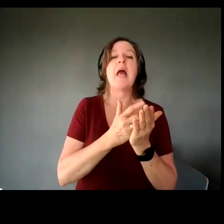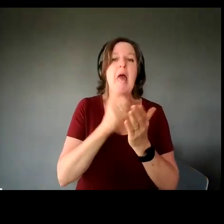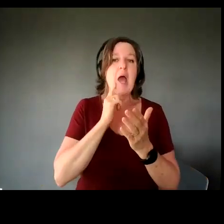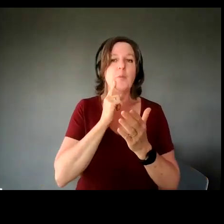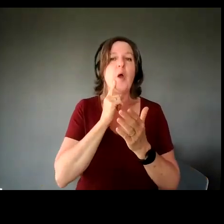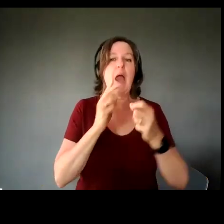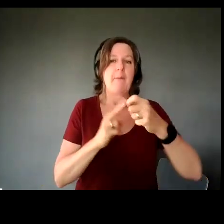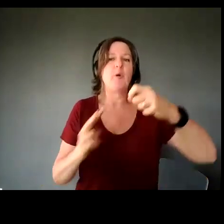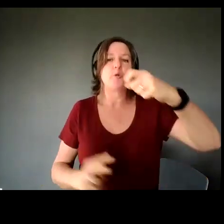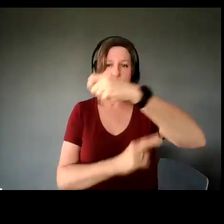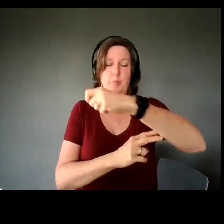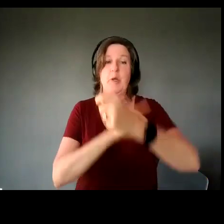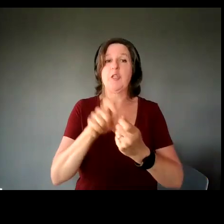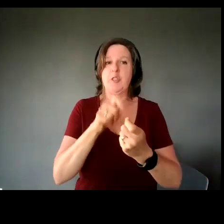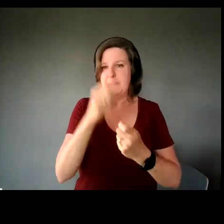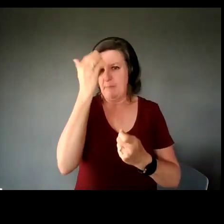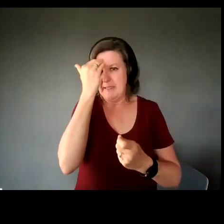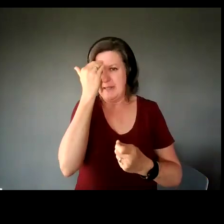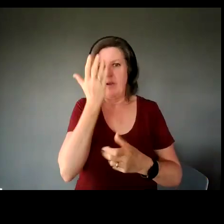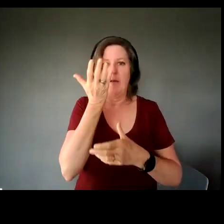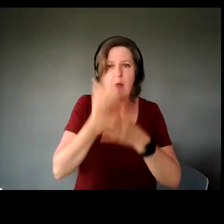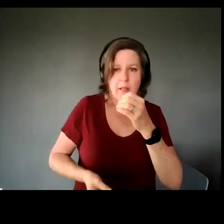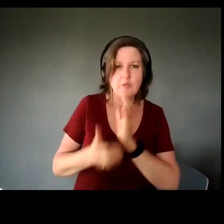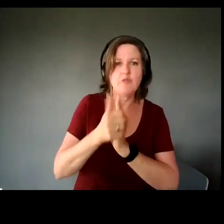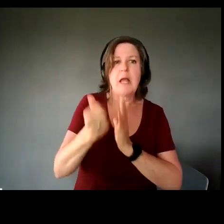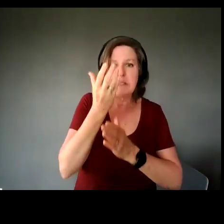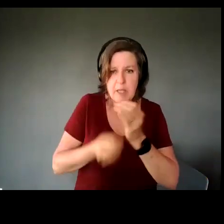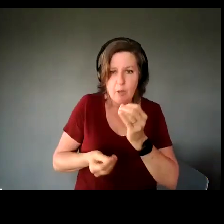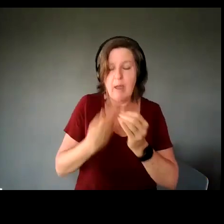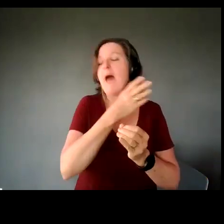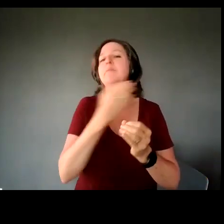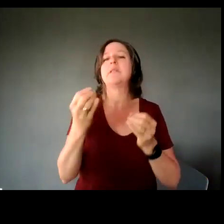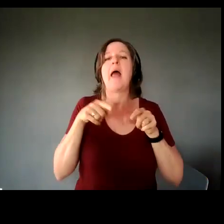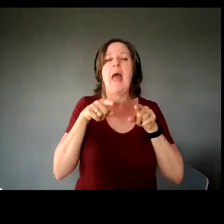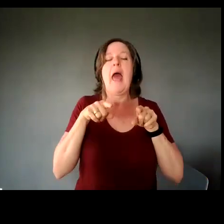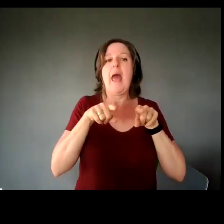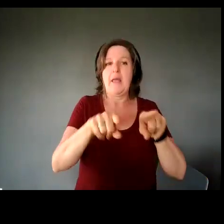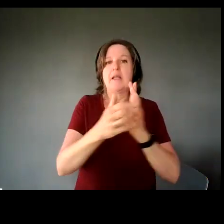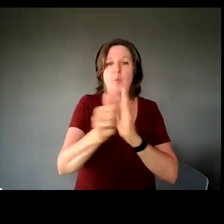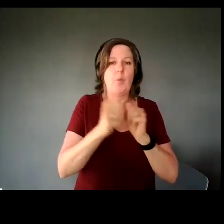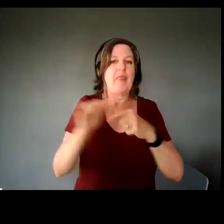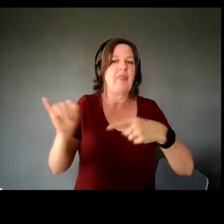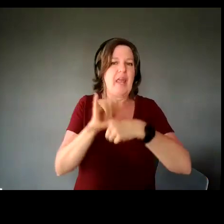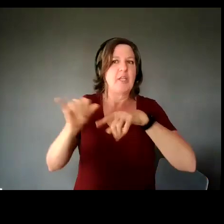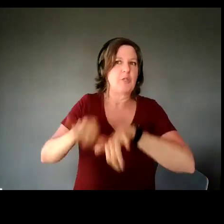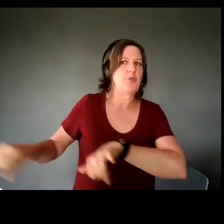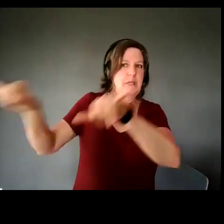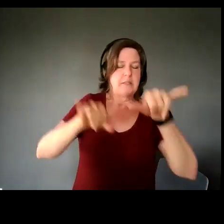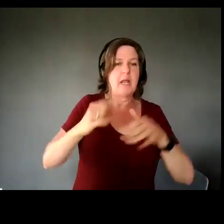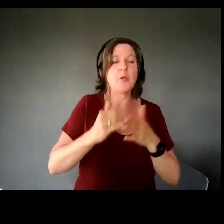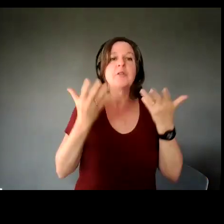align their capabilities with industry standards. Some of the disabled talent had experience working with graphic design but